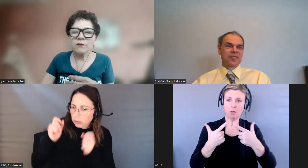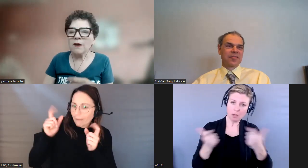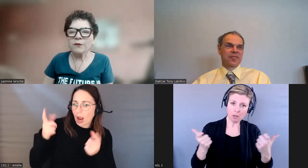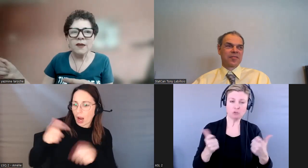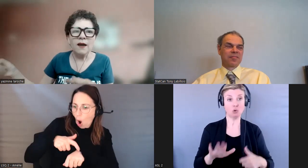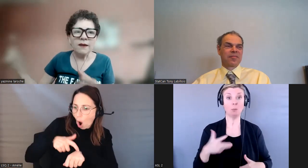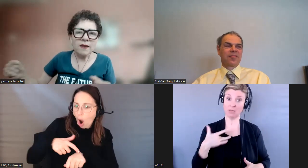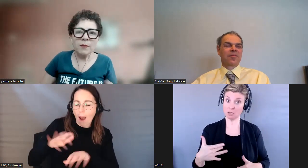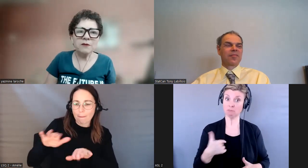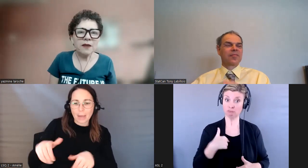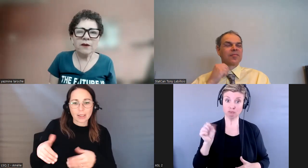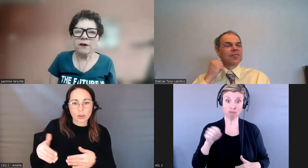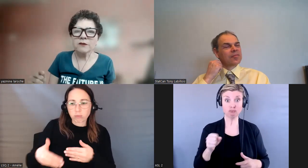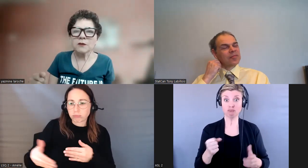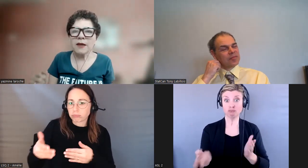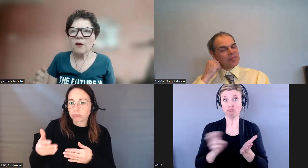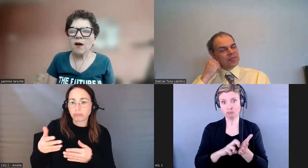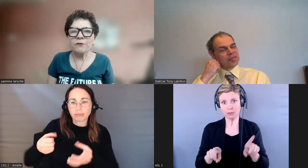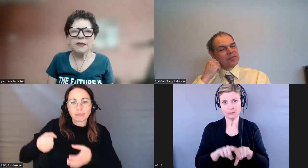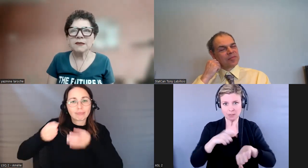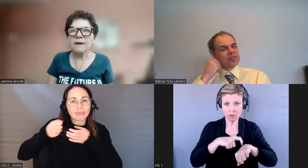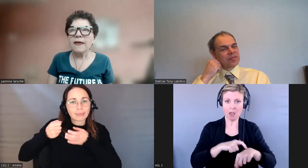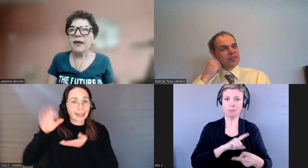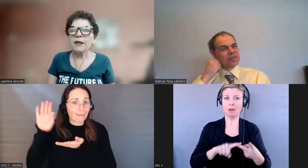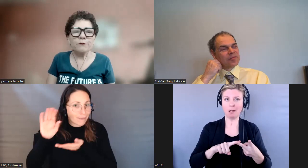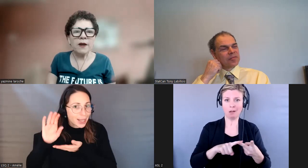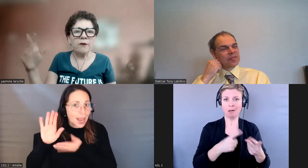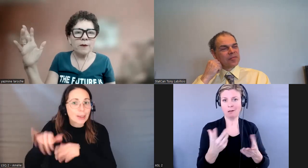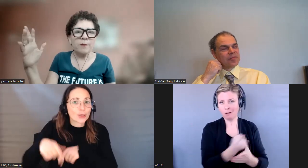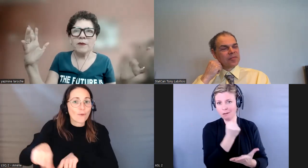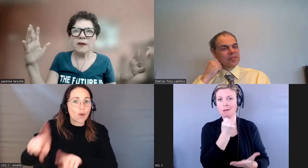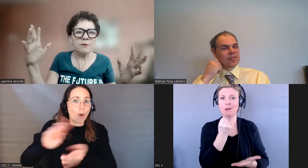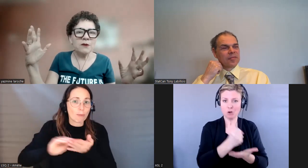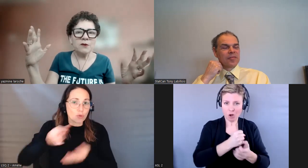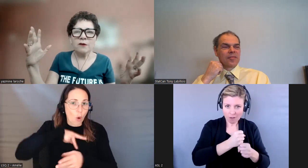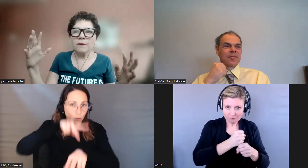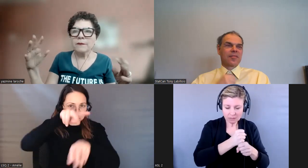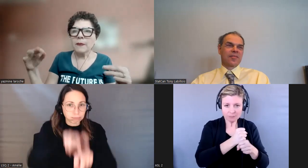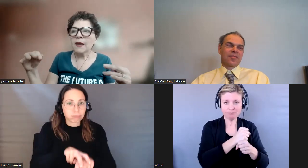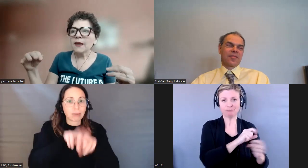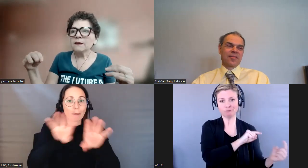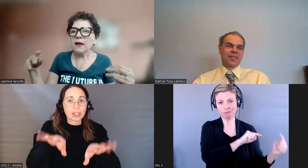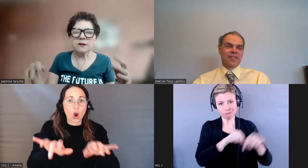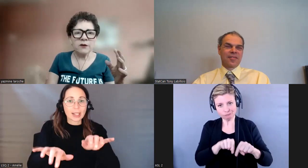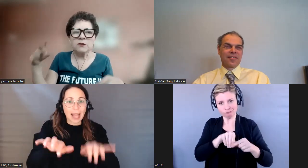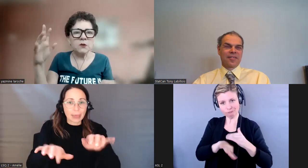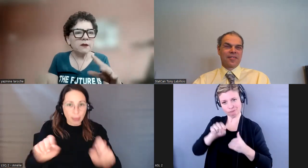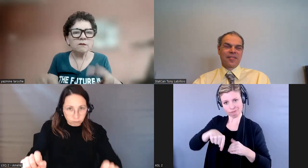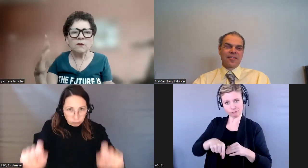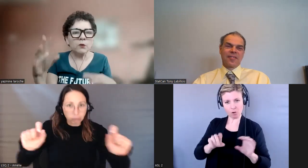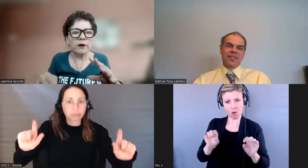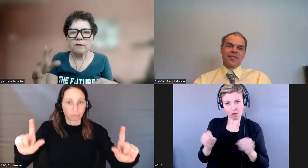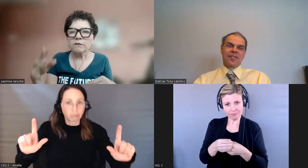coffee I come out here to my office and I fire up my computer and I start doing work